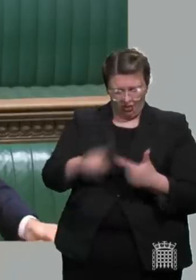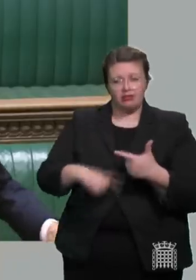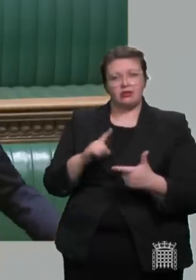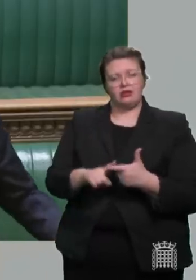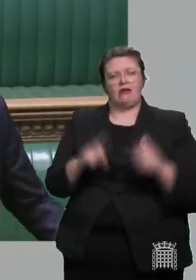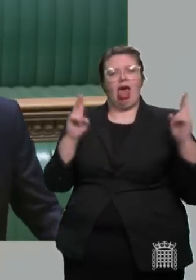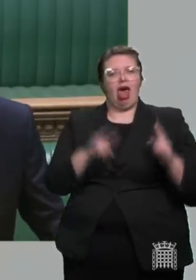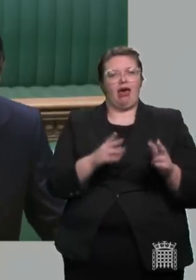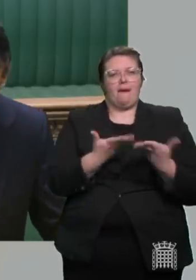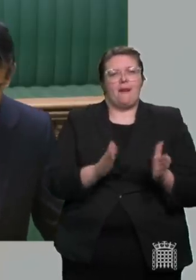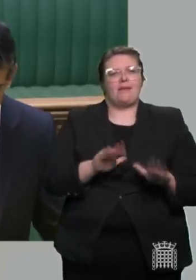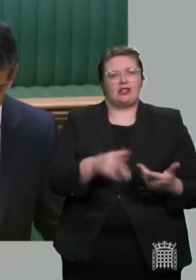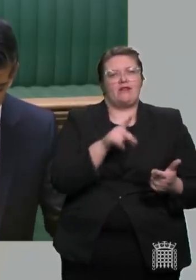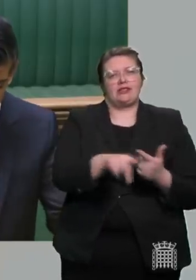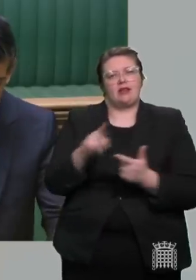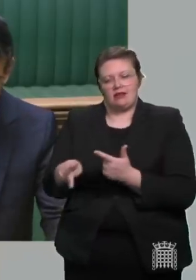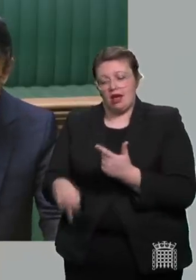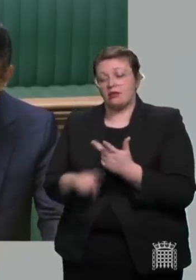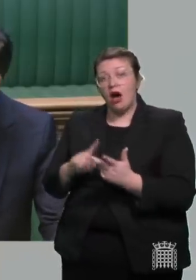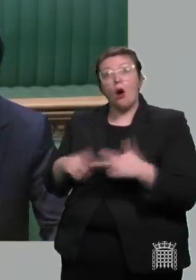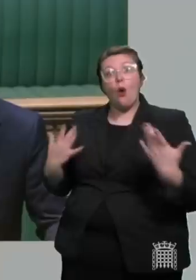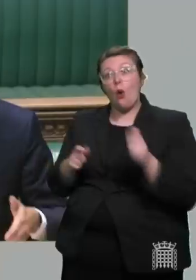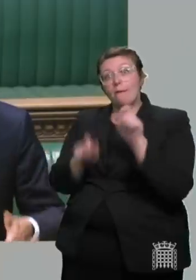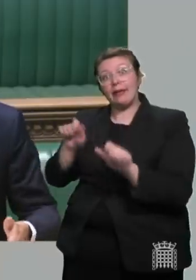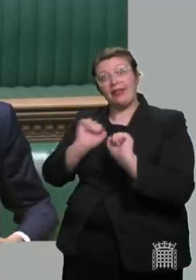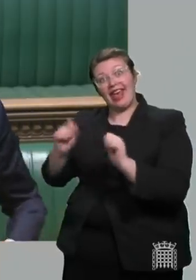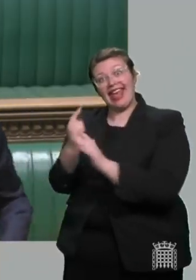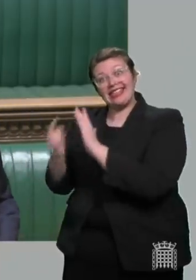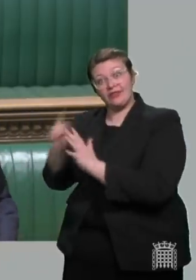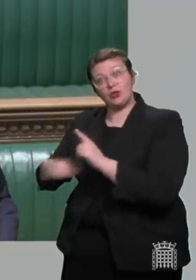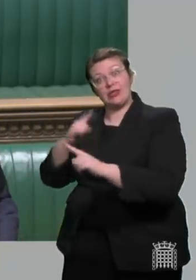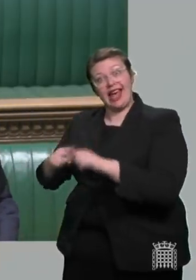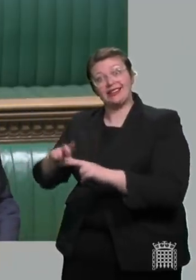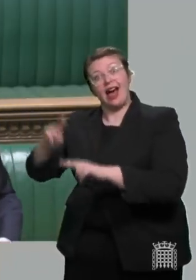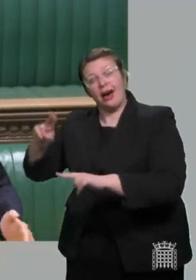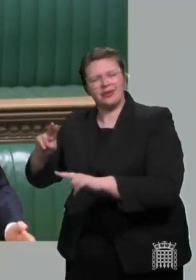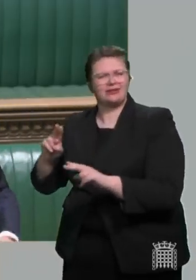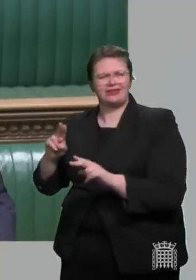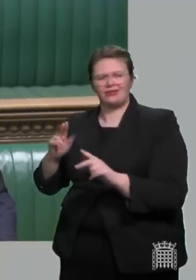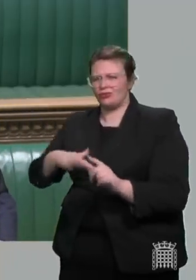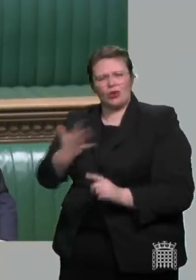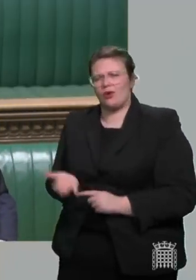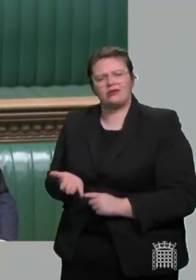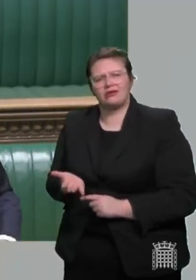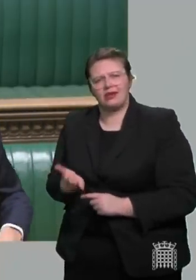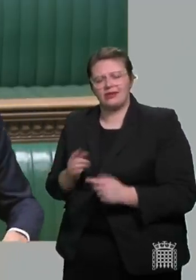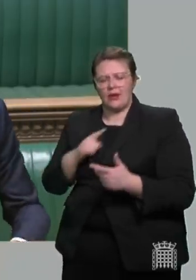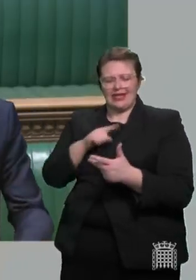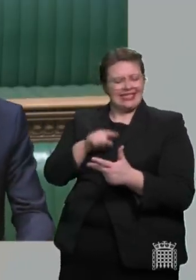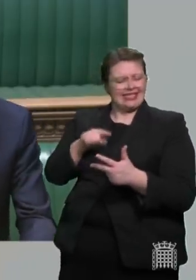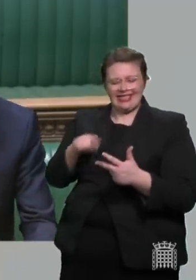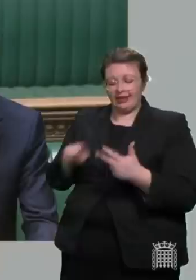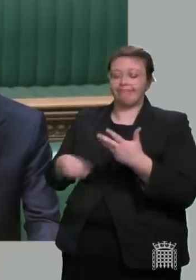would be right either. So I believe that our approach, while bold, is compatible with our duty